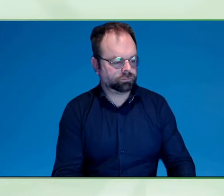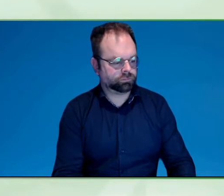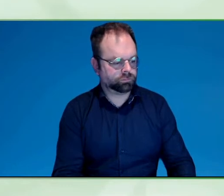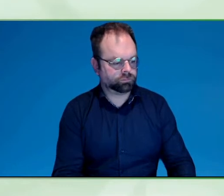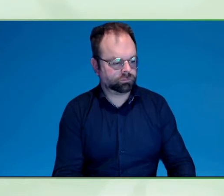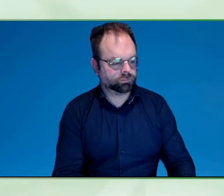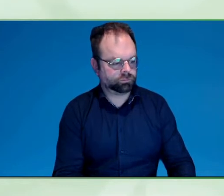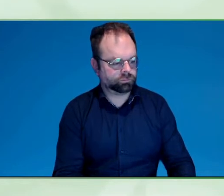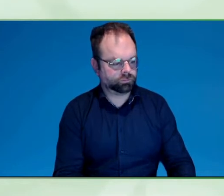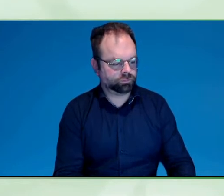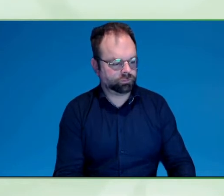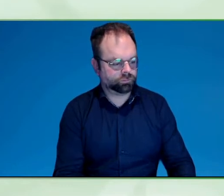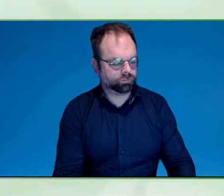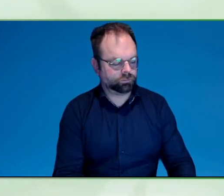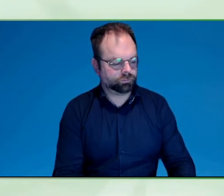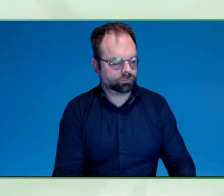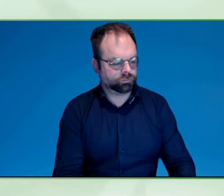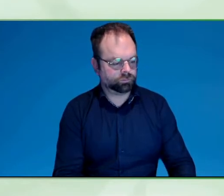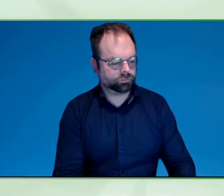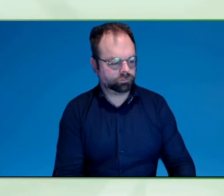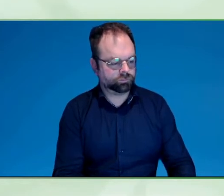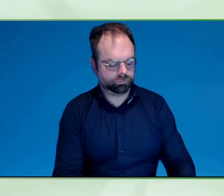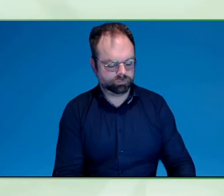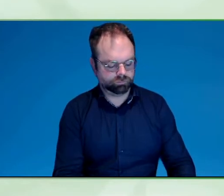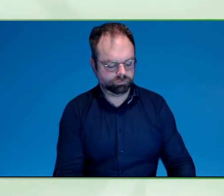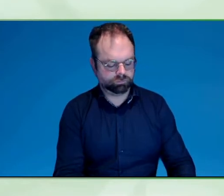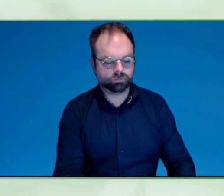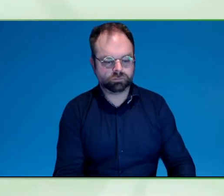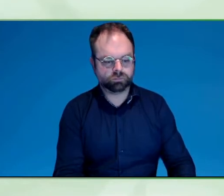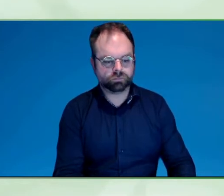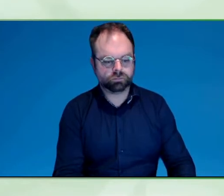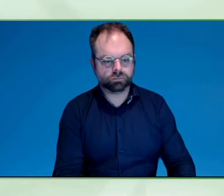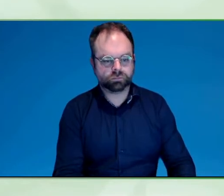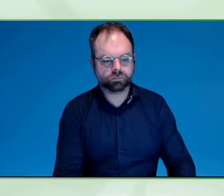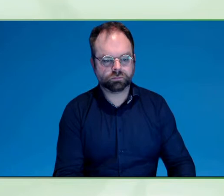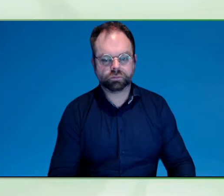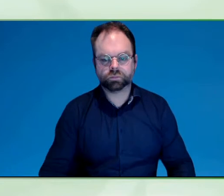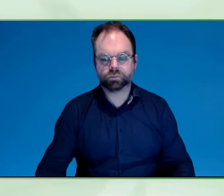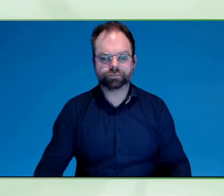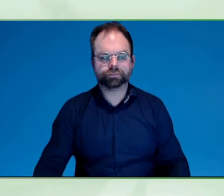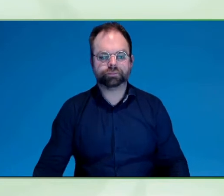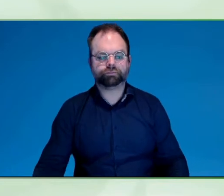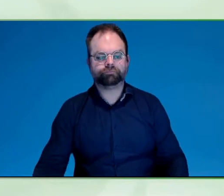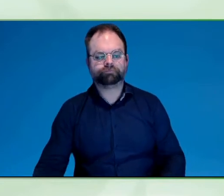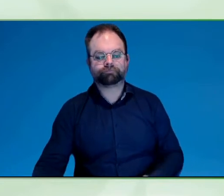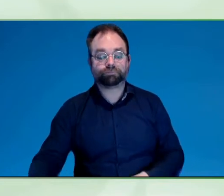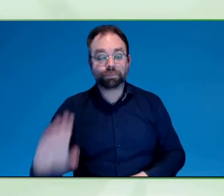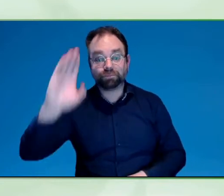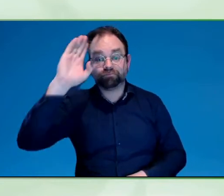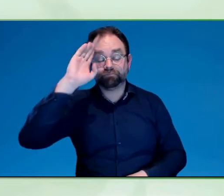have to do a first for me, even though I have already been to the Zero Project, Fireside Chat!